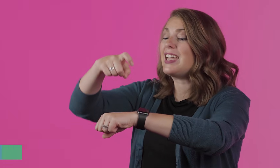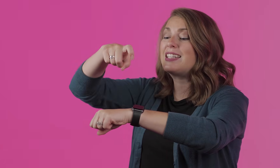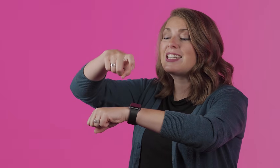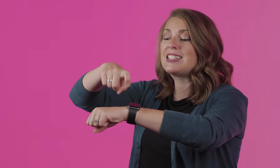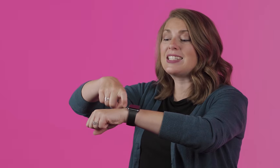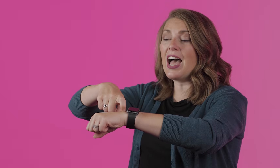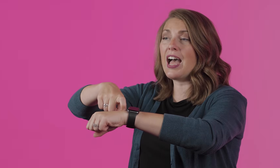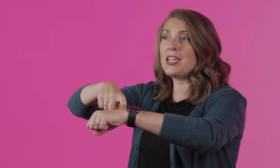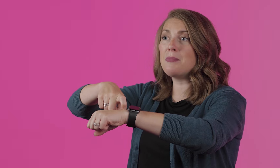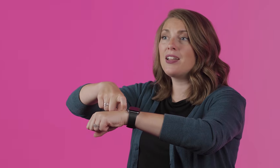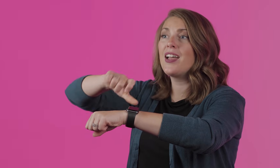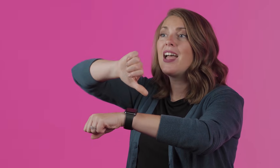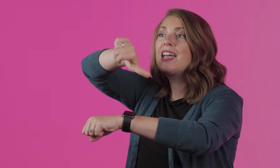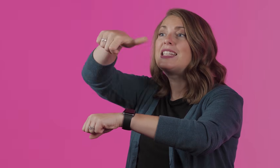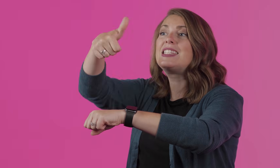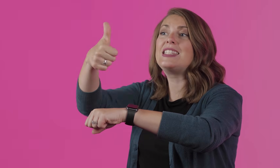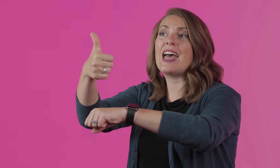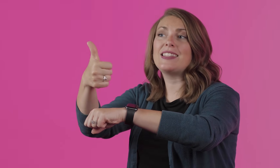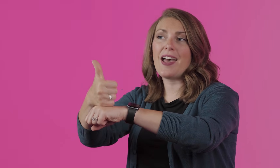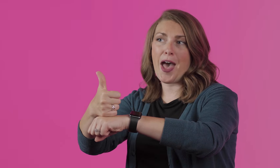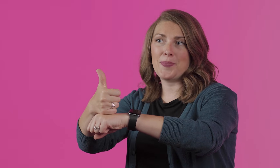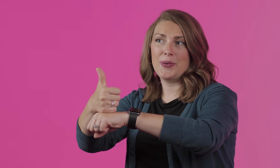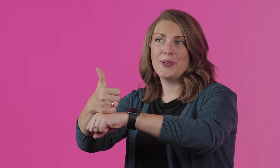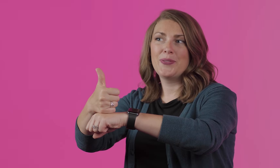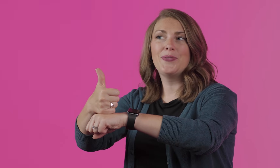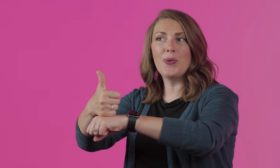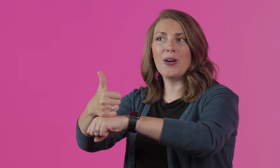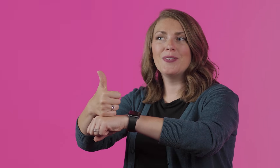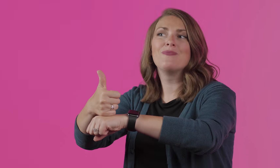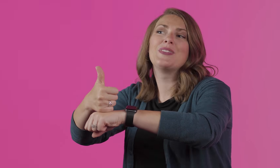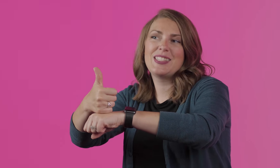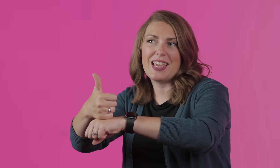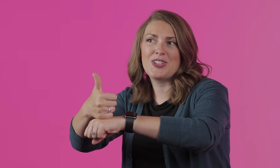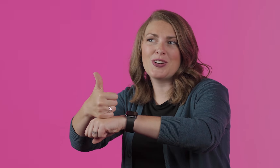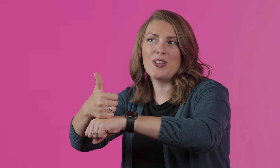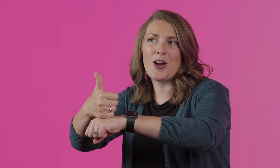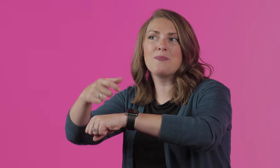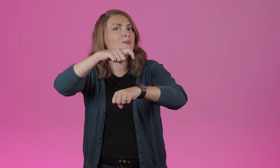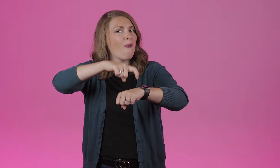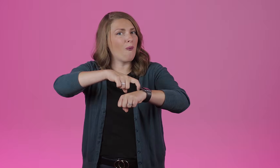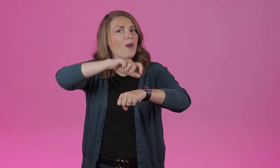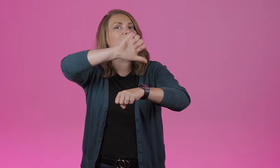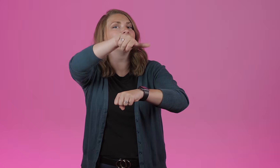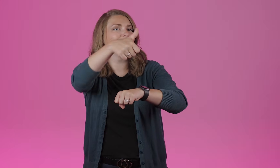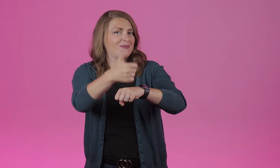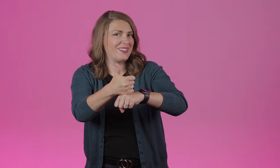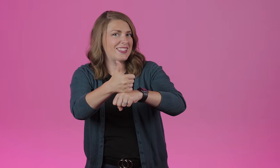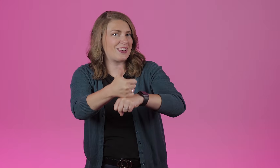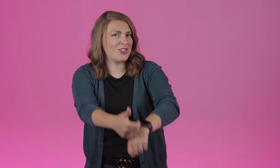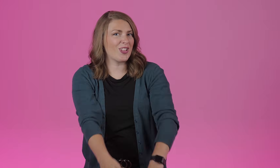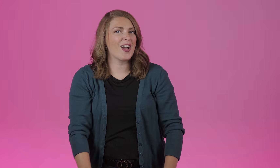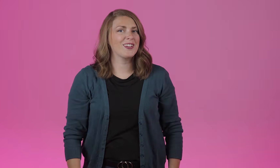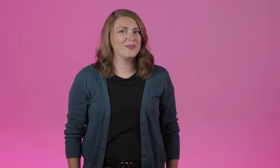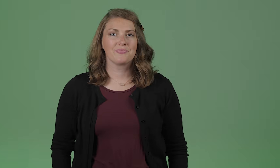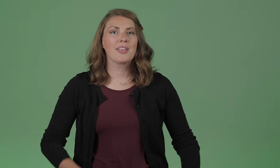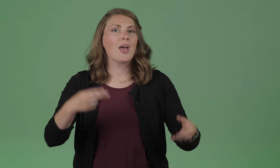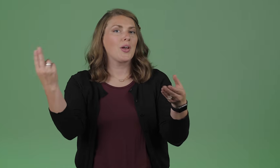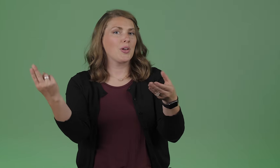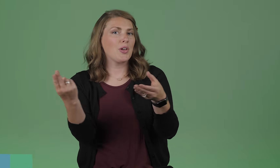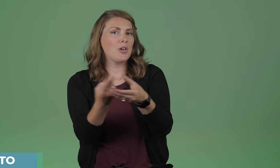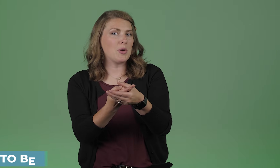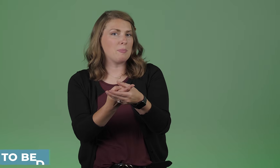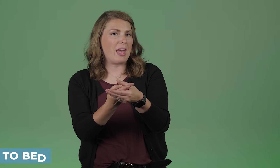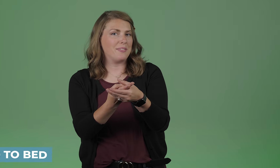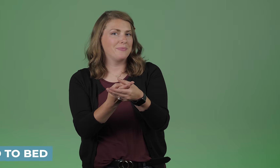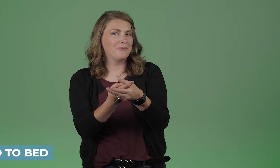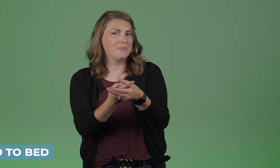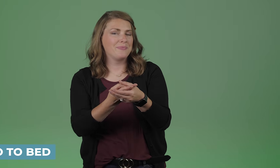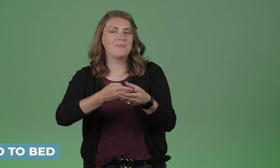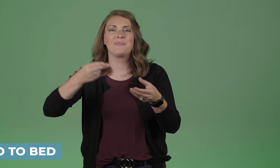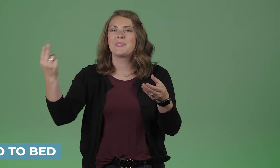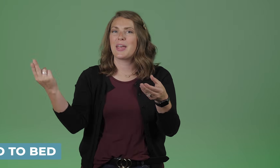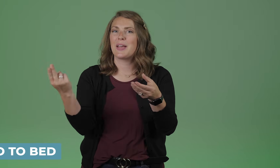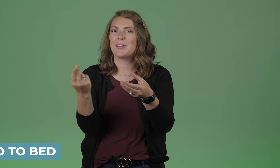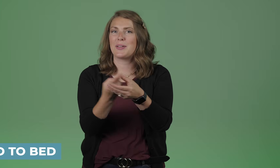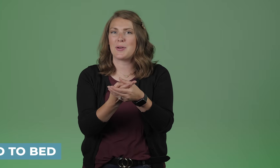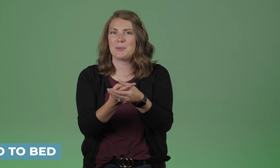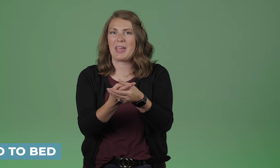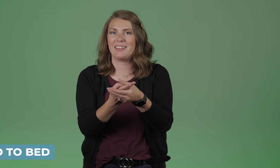it's time set up for 'set your alarm or set your clock.' 'Go to bed, go to bed,'